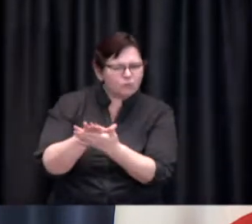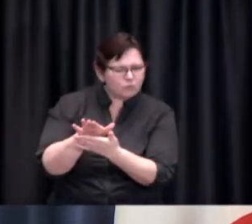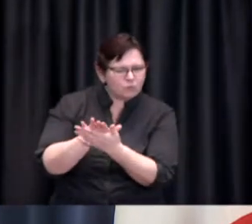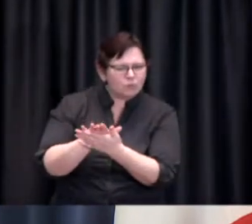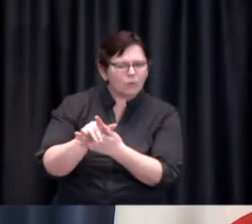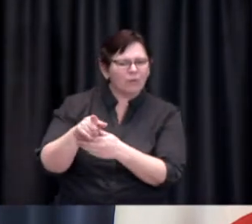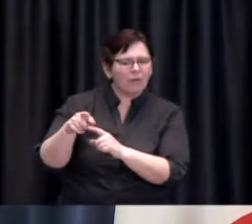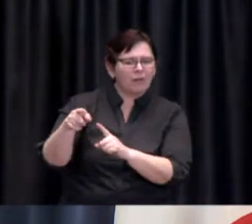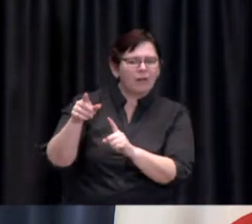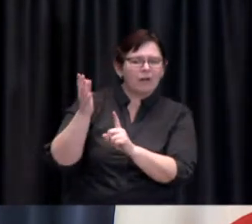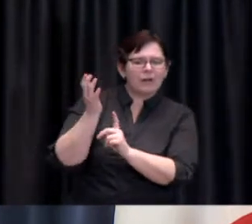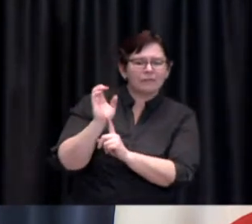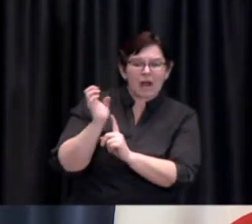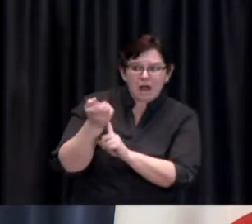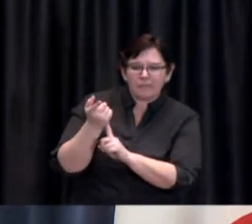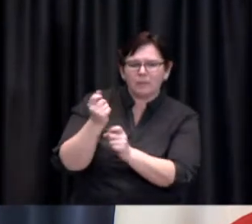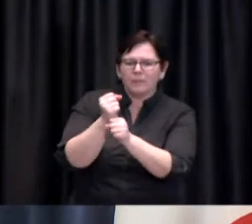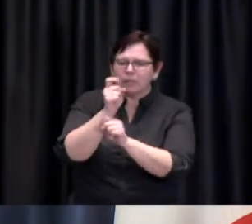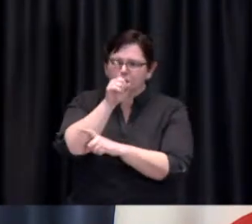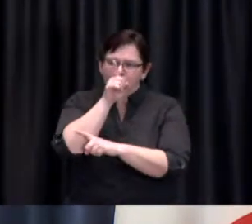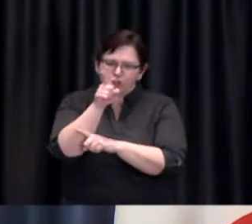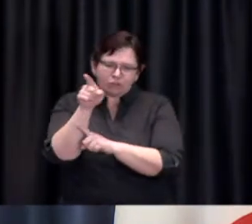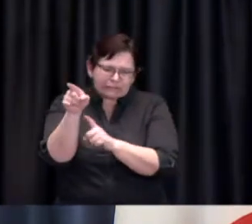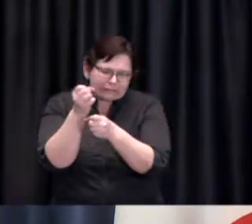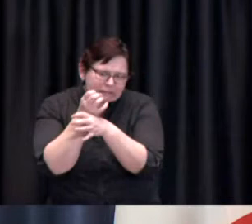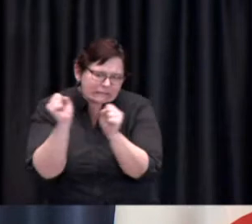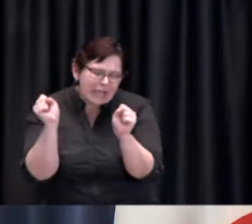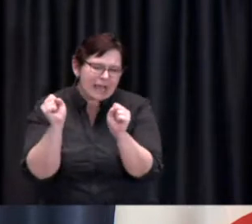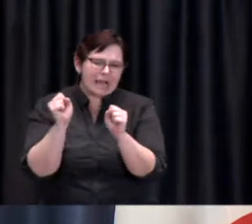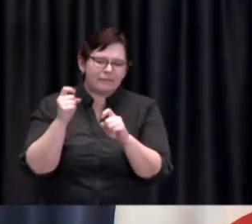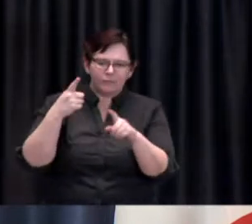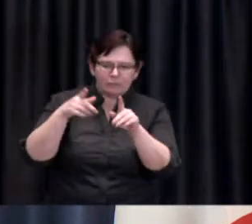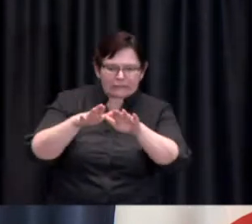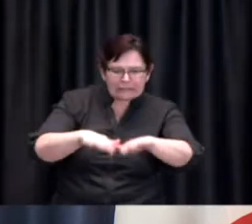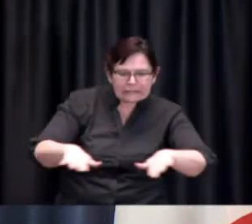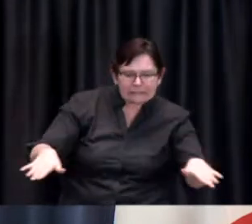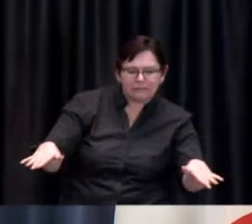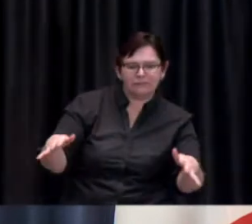actually taking children and removing them from the school environment recognizing that there